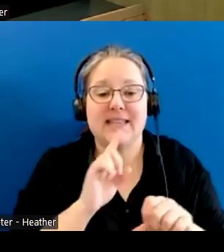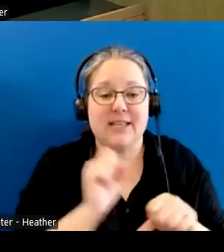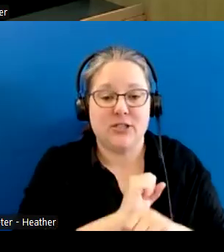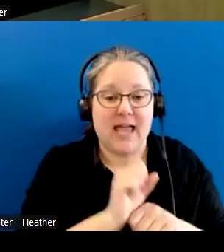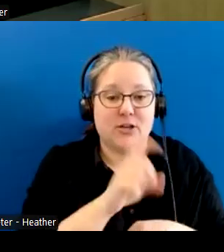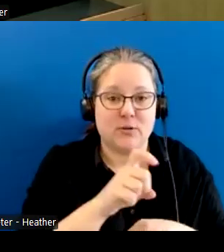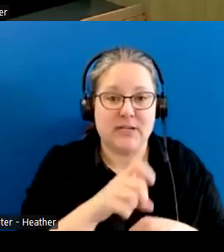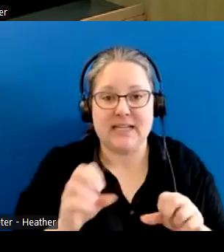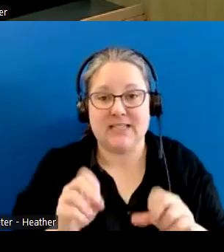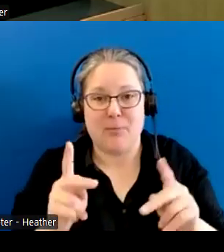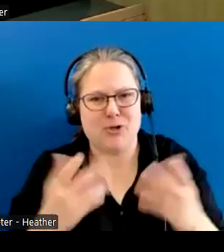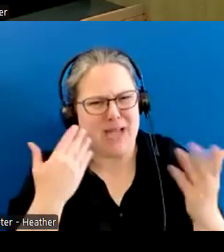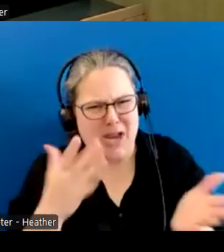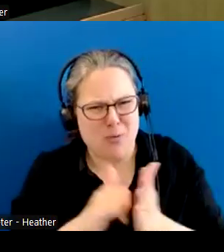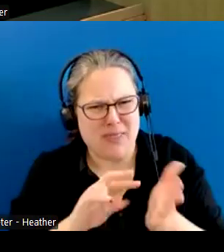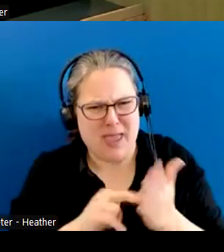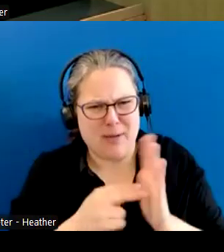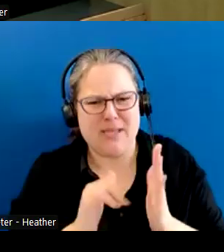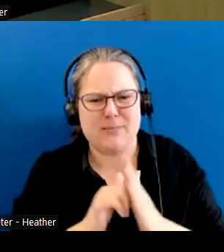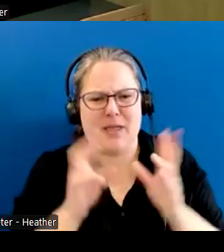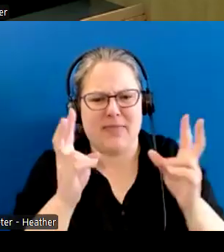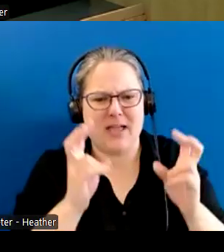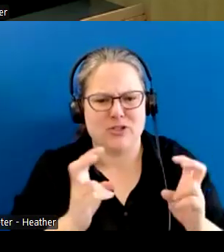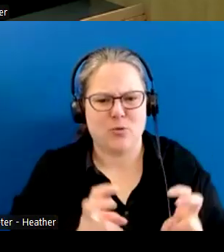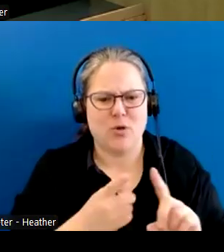opportunities which I don't know what that means but those are all quotes from the univide strategy